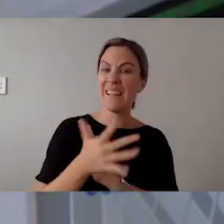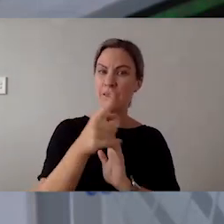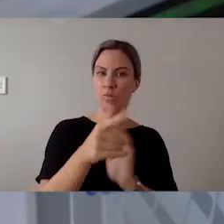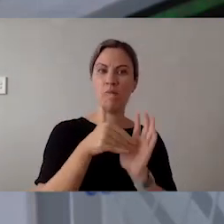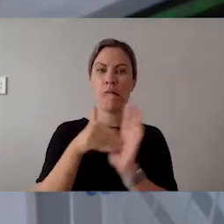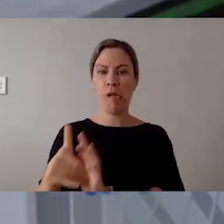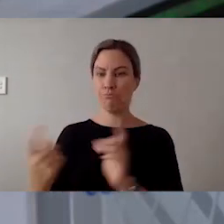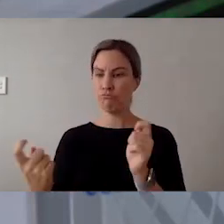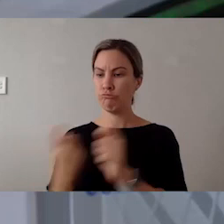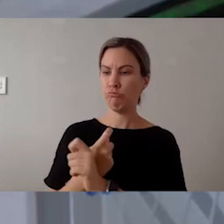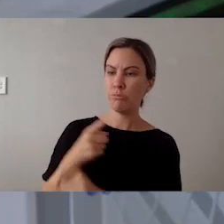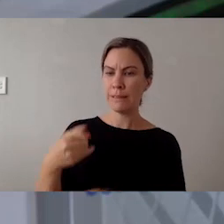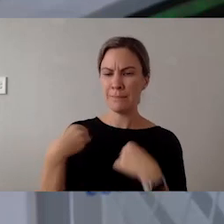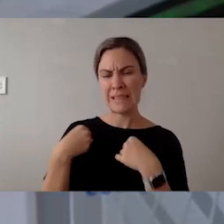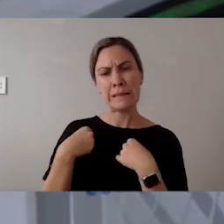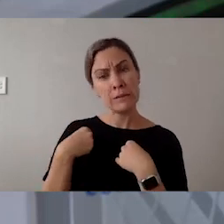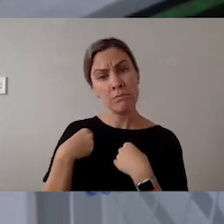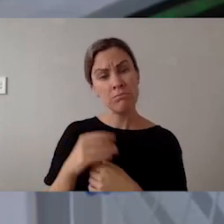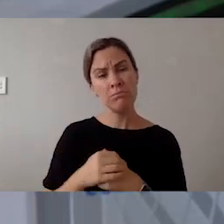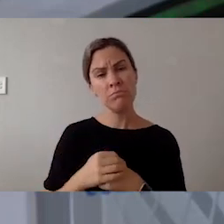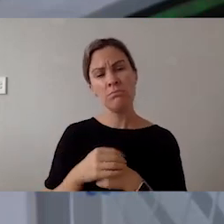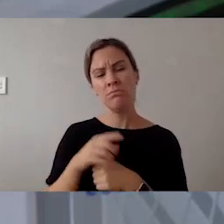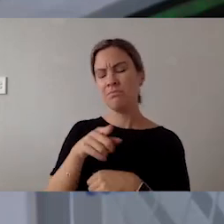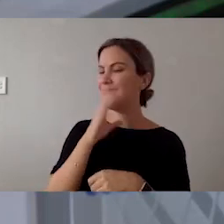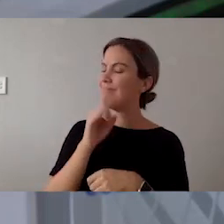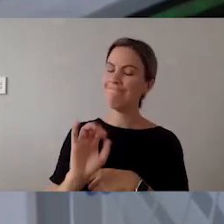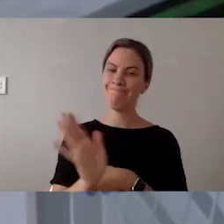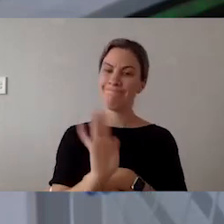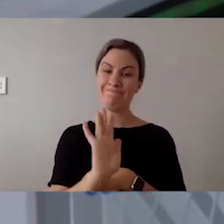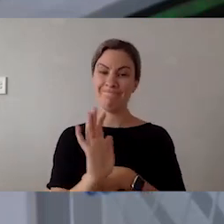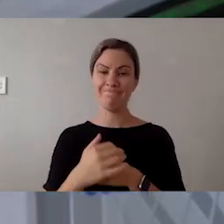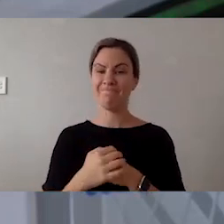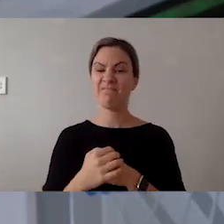said, "No. I just knew how fast I could fix a plane when I wanted to